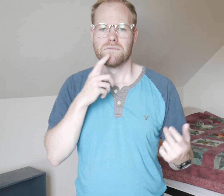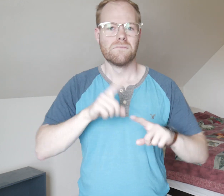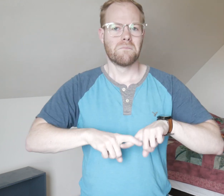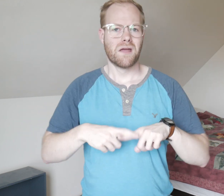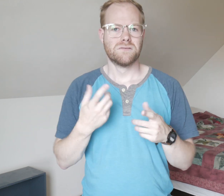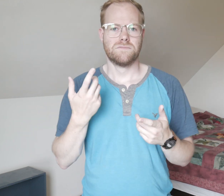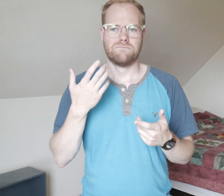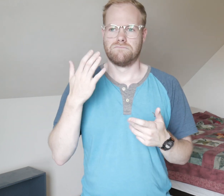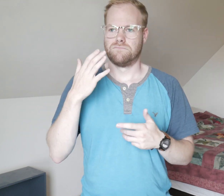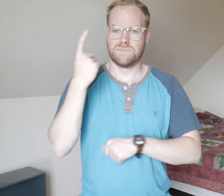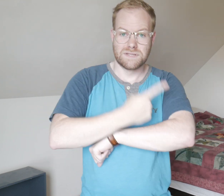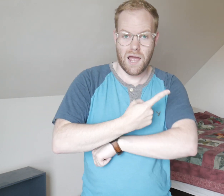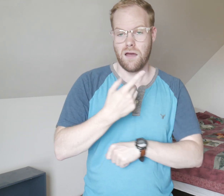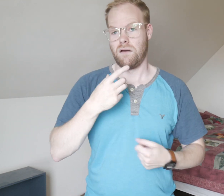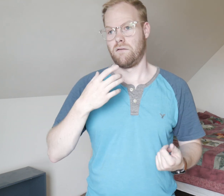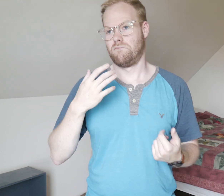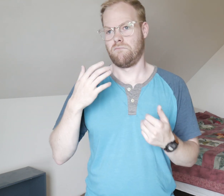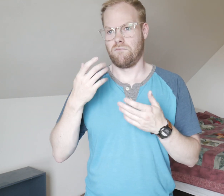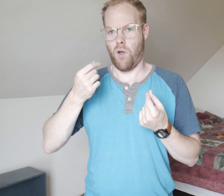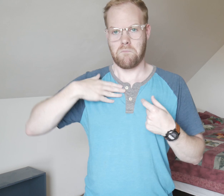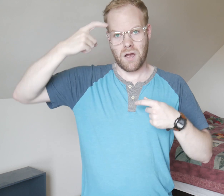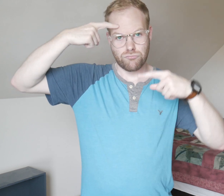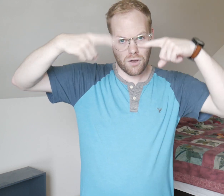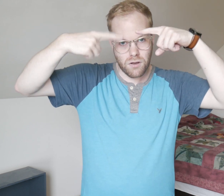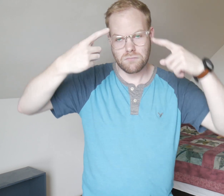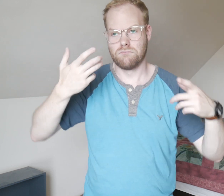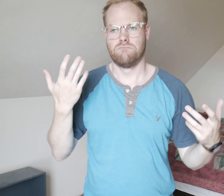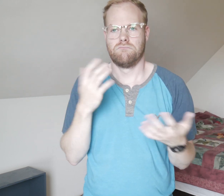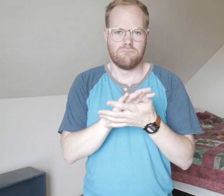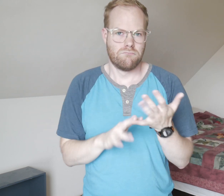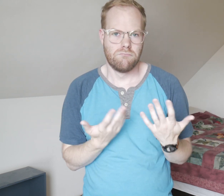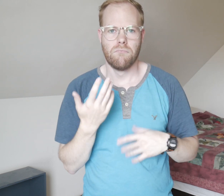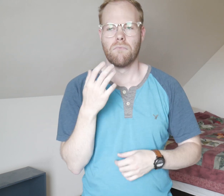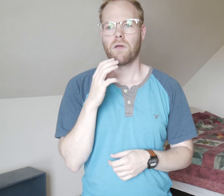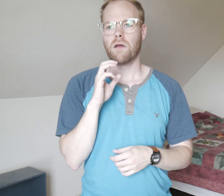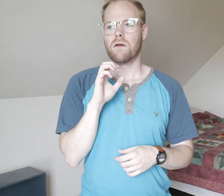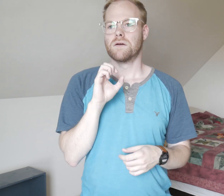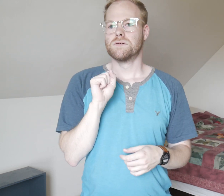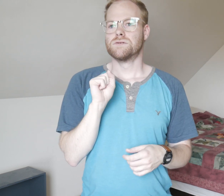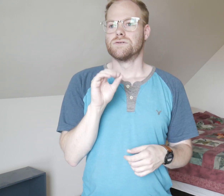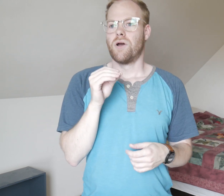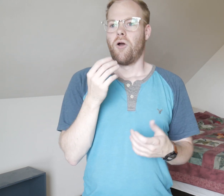It depends on the day, what my brain process is, and so on. So…